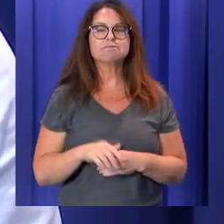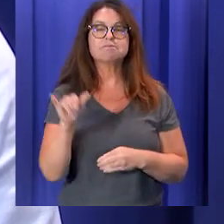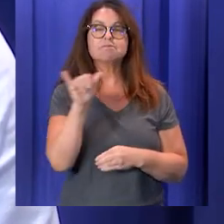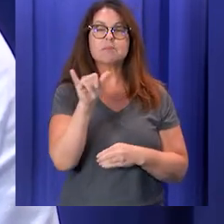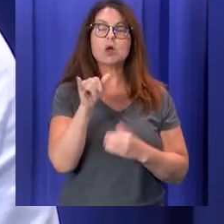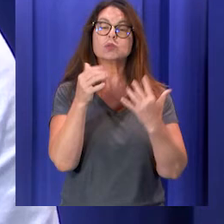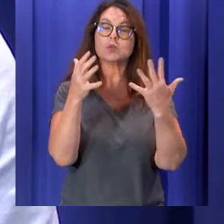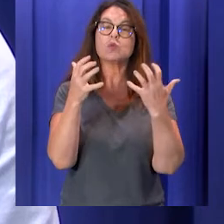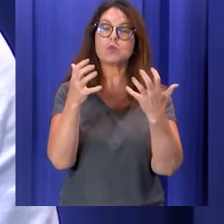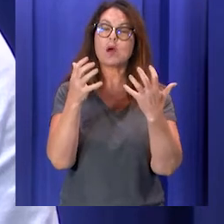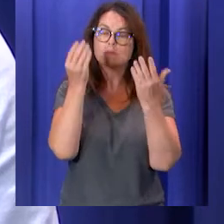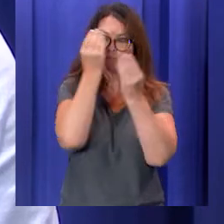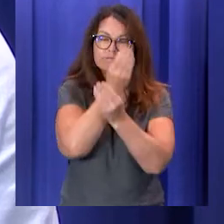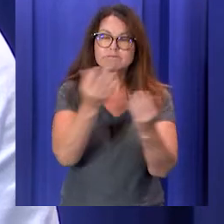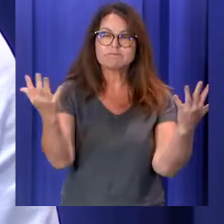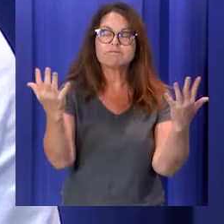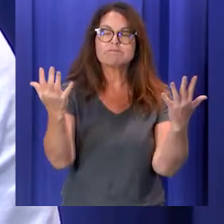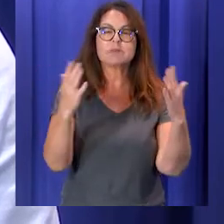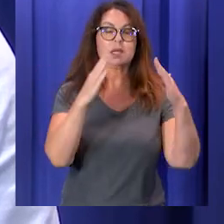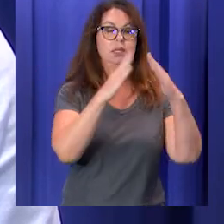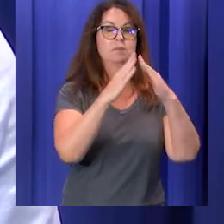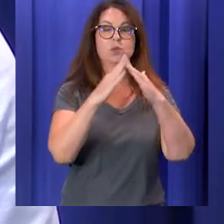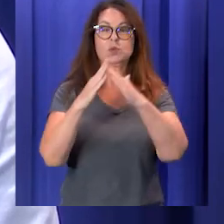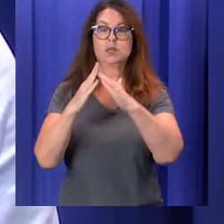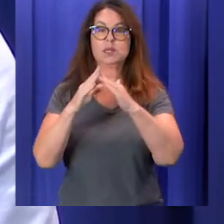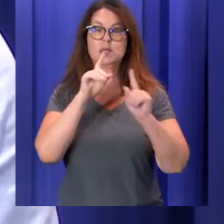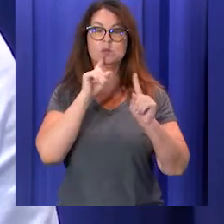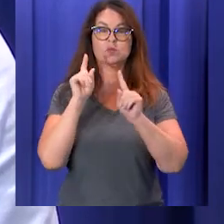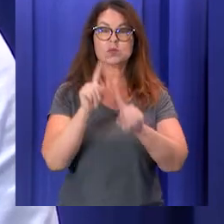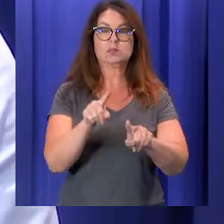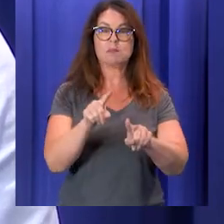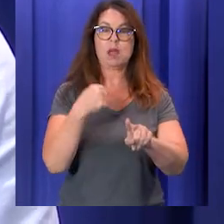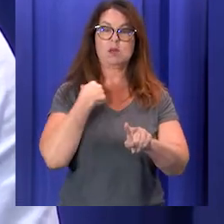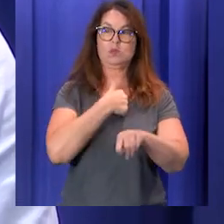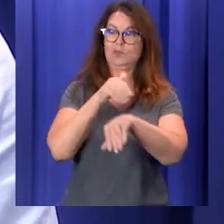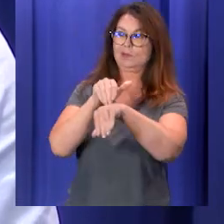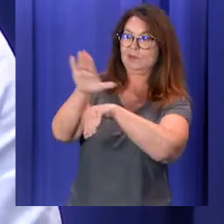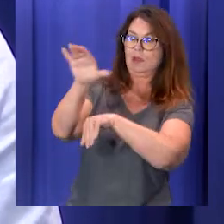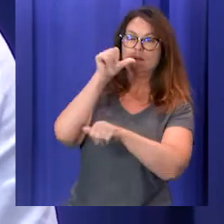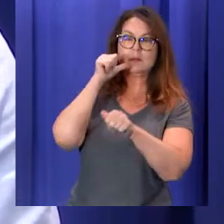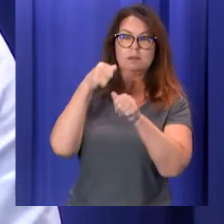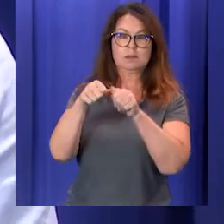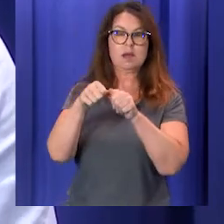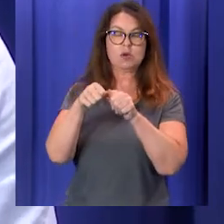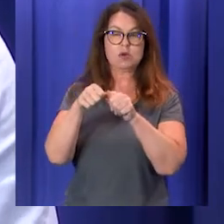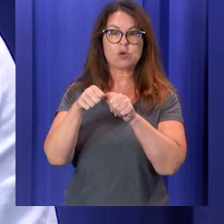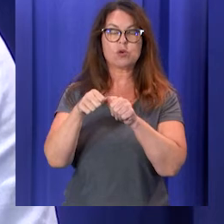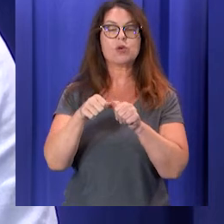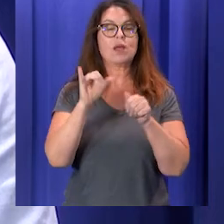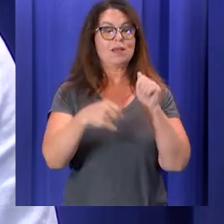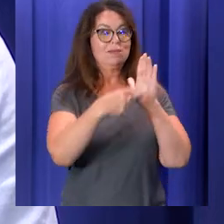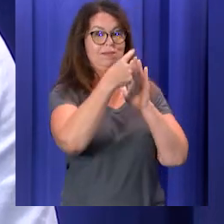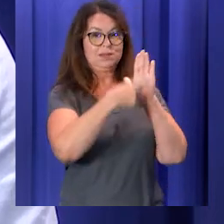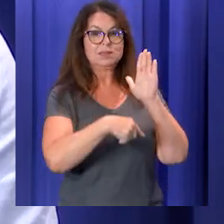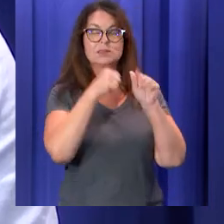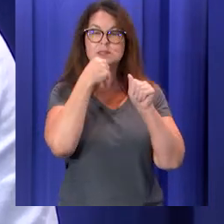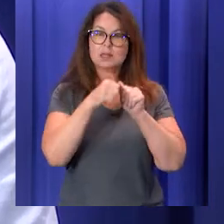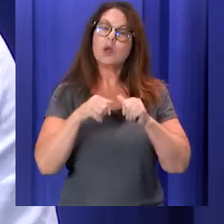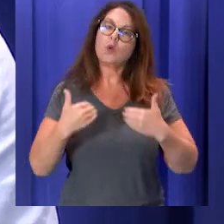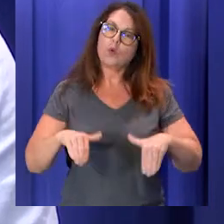that we've received from the community about this letter. This letter was a very vocal opportunity